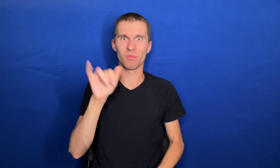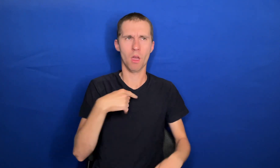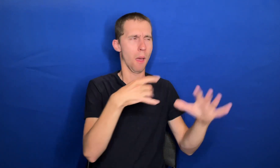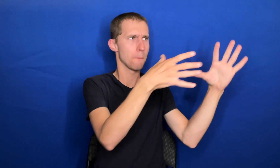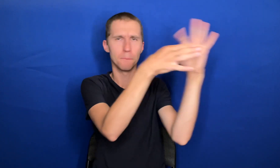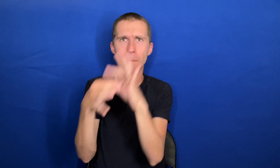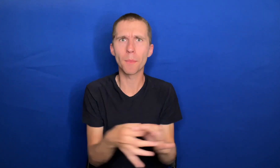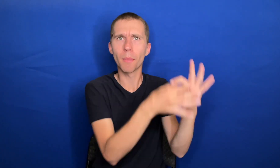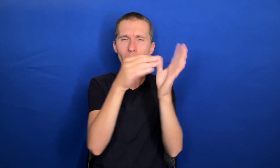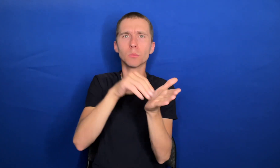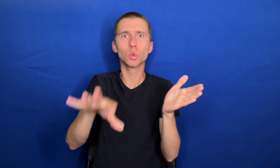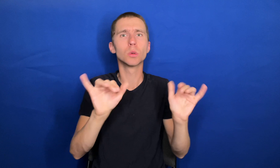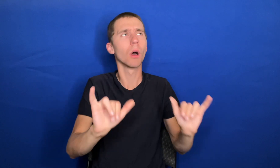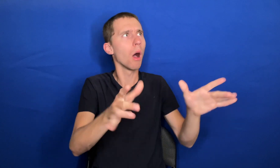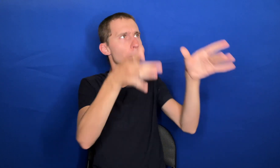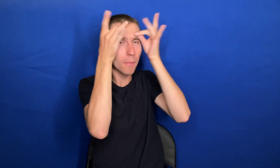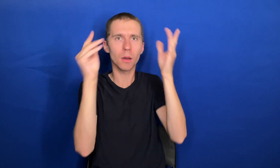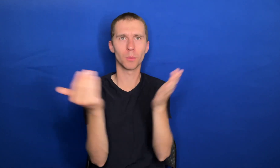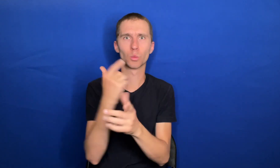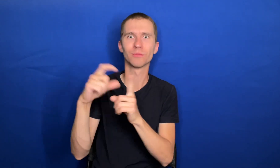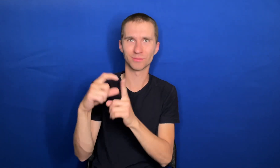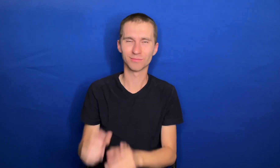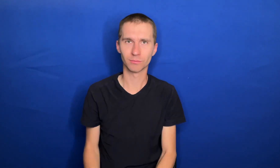By doing all these different tasks, I am using chaining so that the students will understand and retain the meaning of a new vocabulary word.